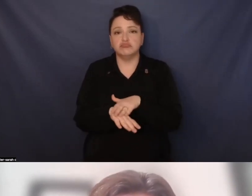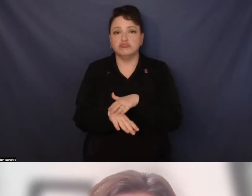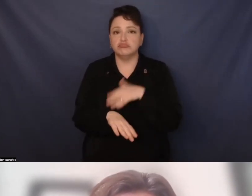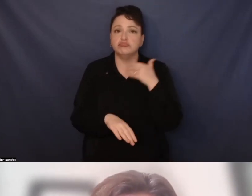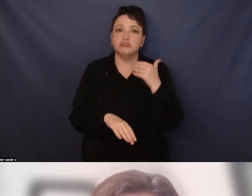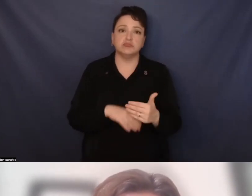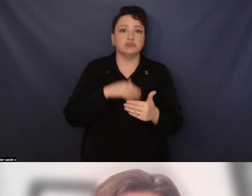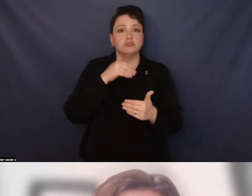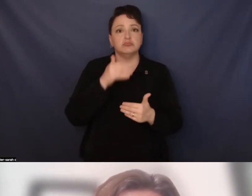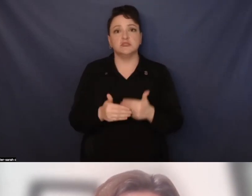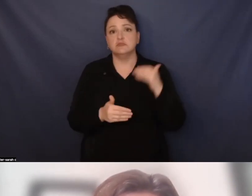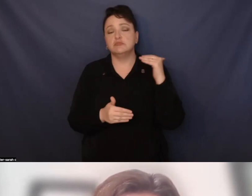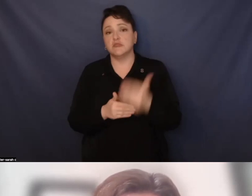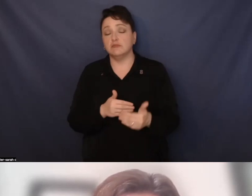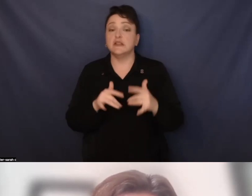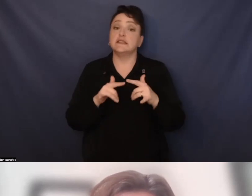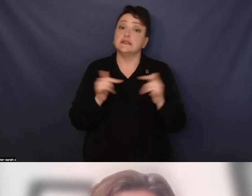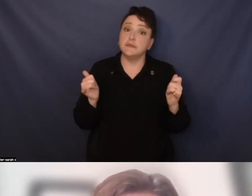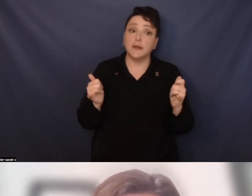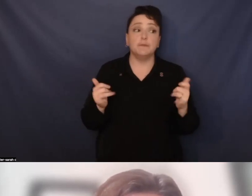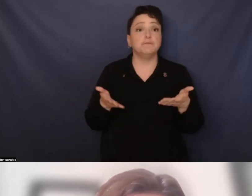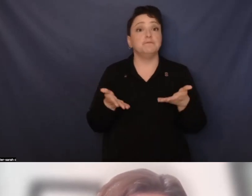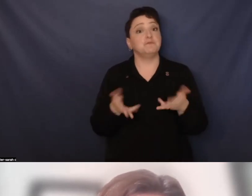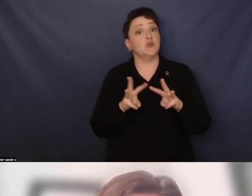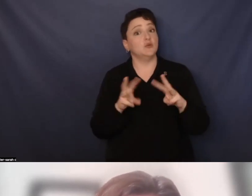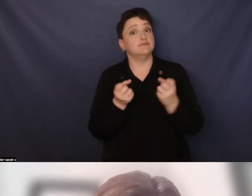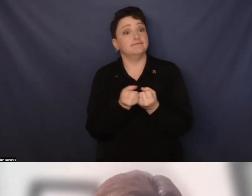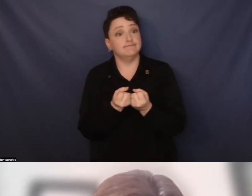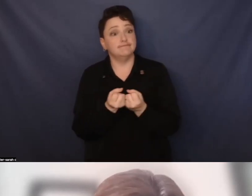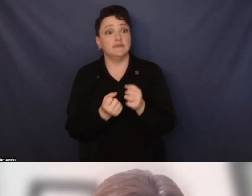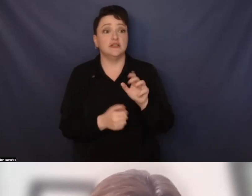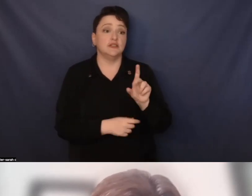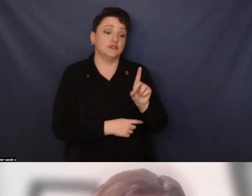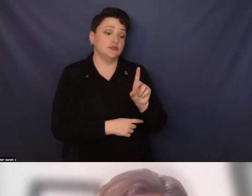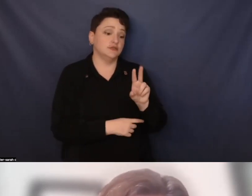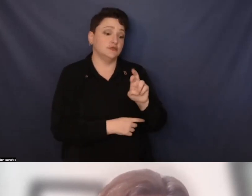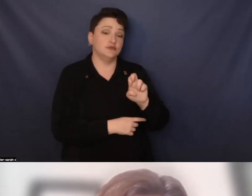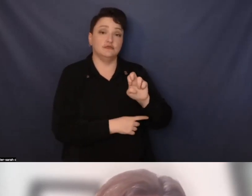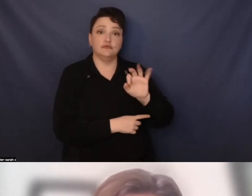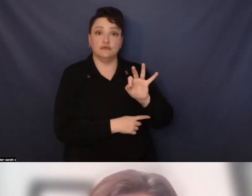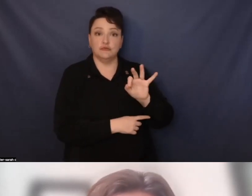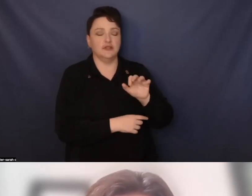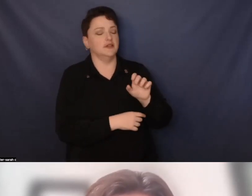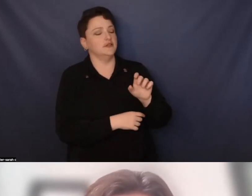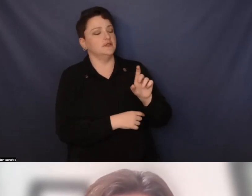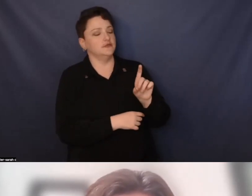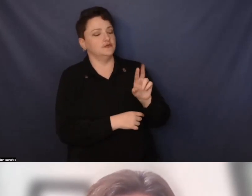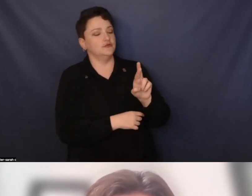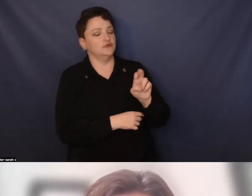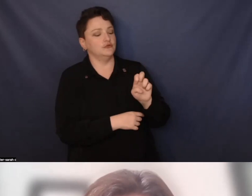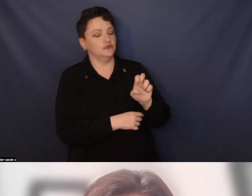and putting on this webinar. We see national organizations getting involved and wanting to